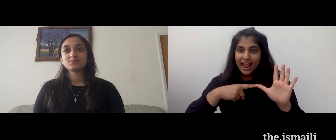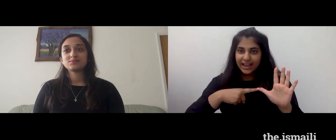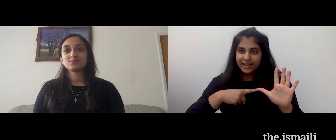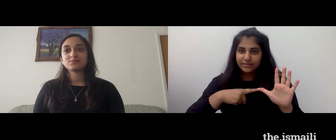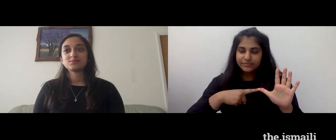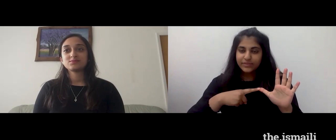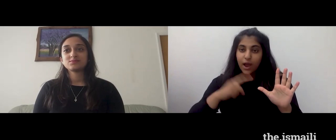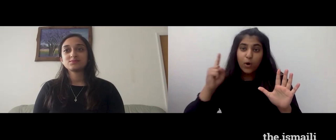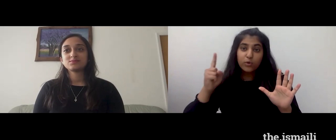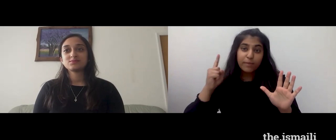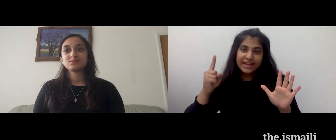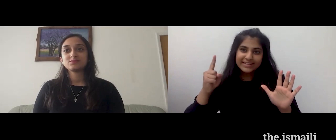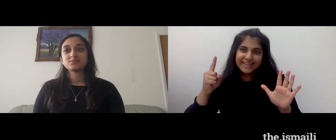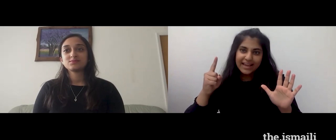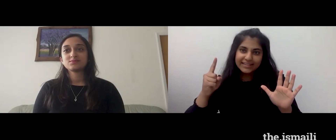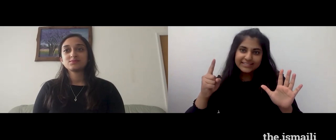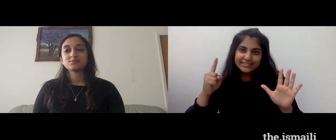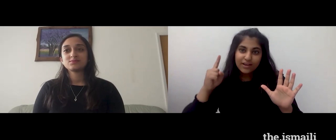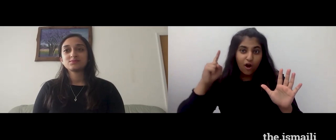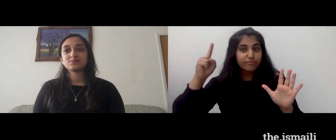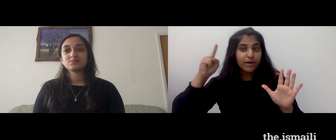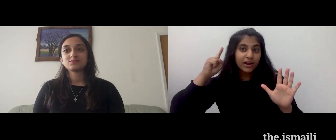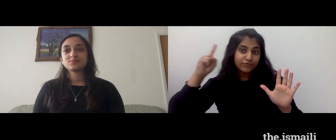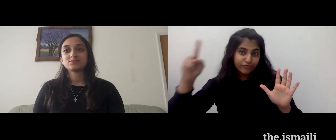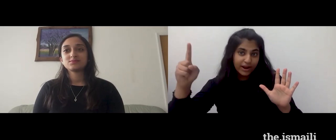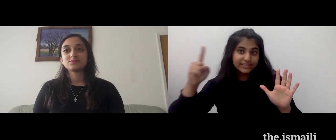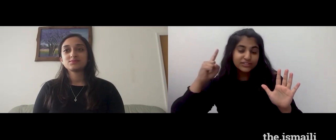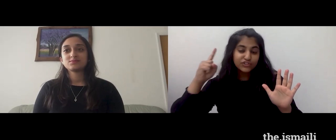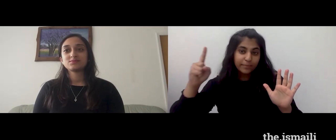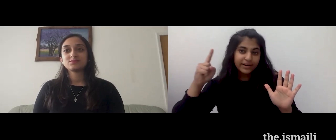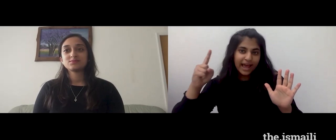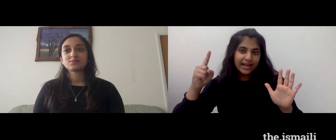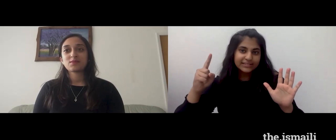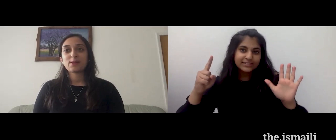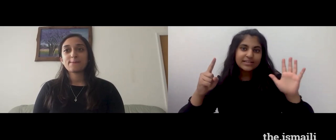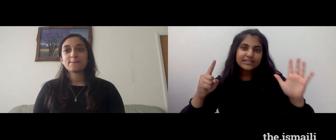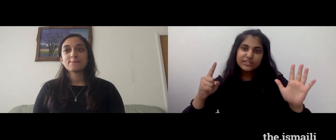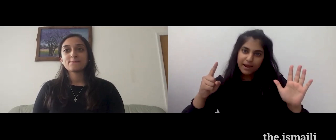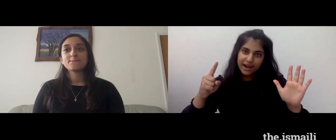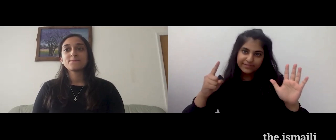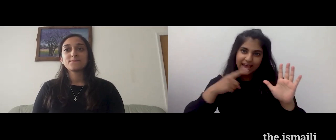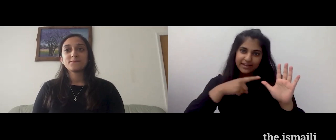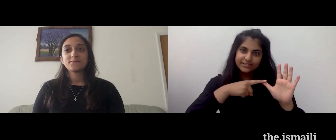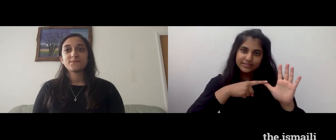"A".. I point with my index of my right dominant hand to my left hand.